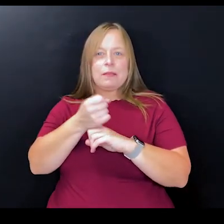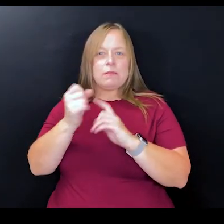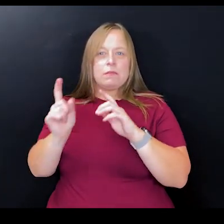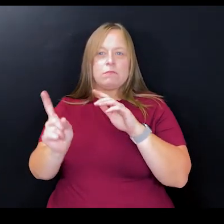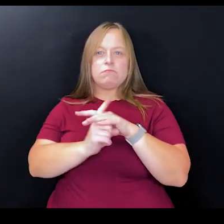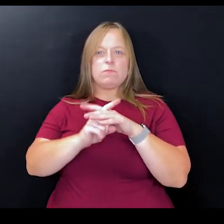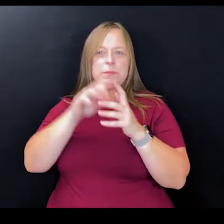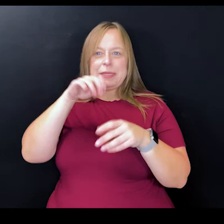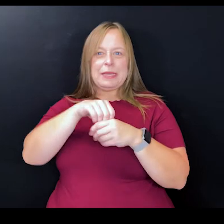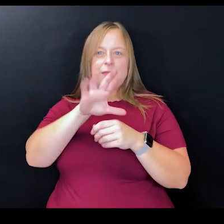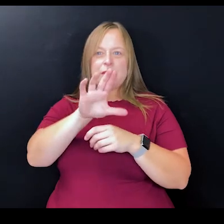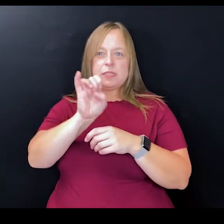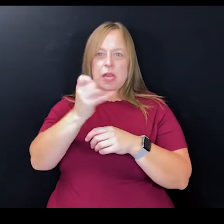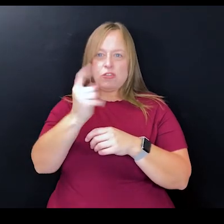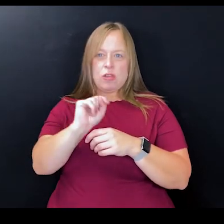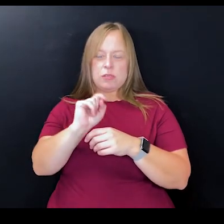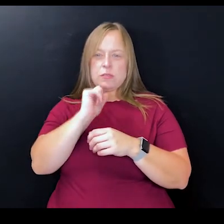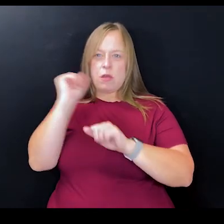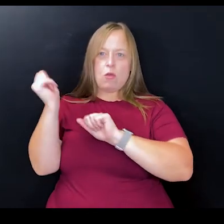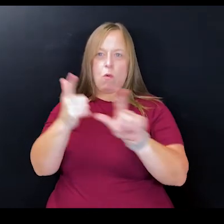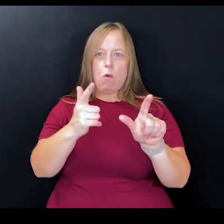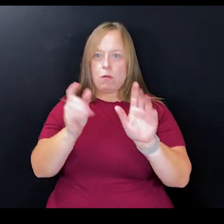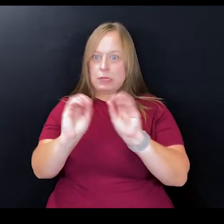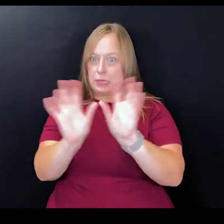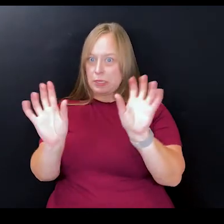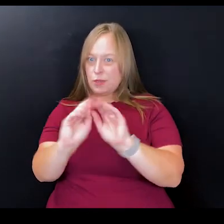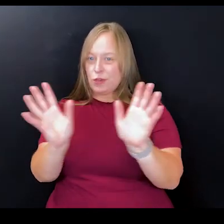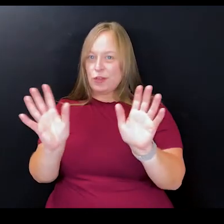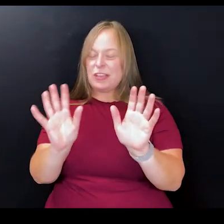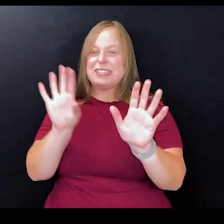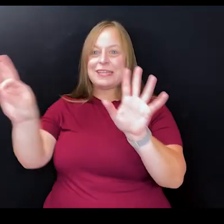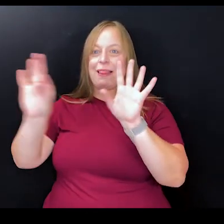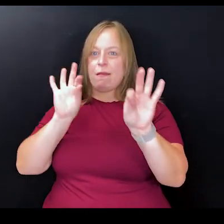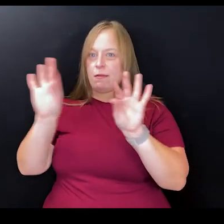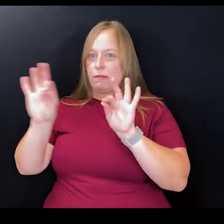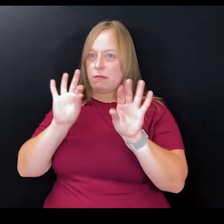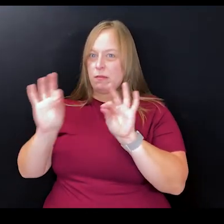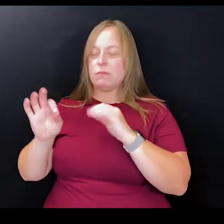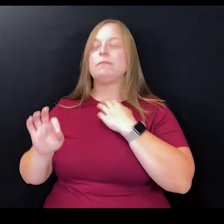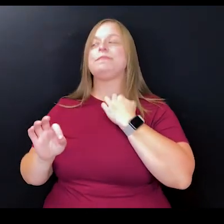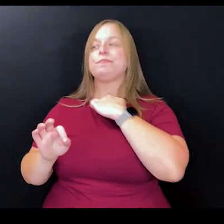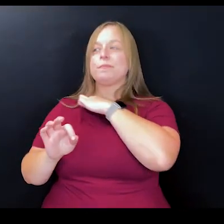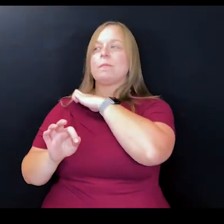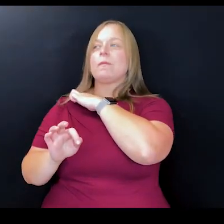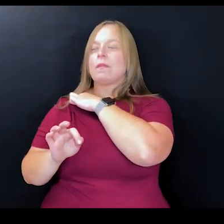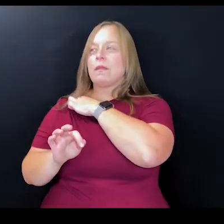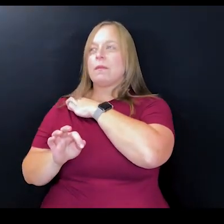is going to be in this digest. And I just want everyone to be clear on that. But, as Lewis said,